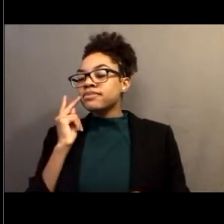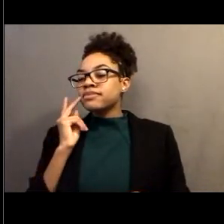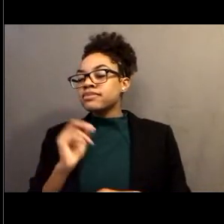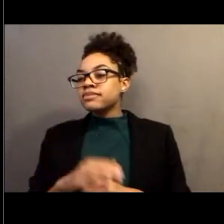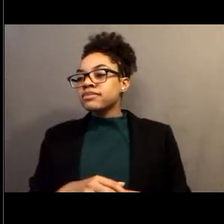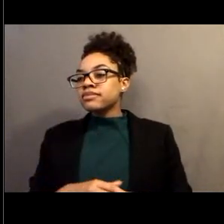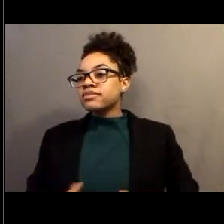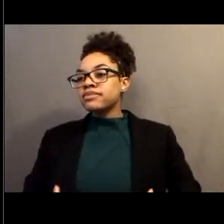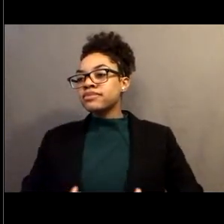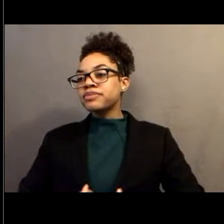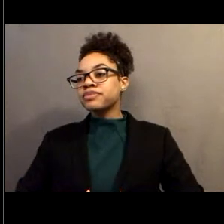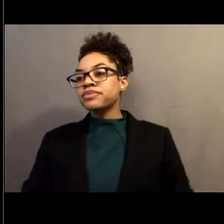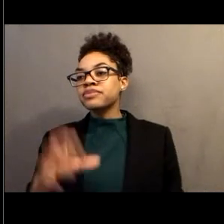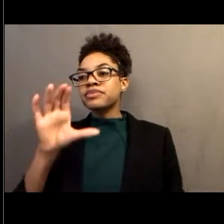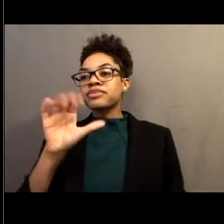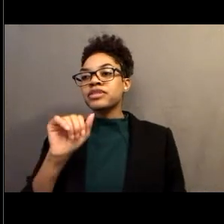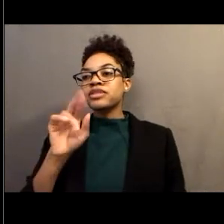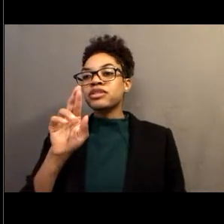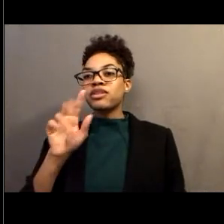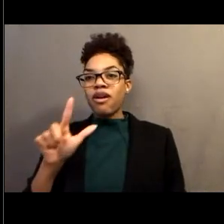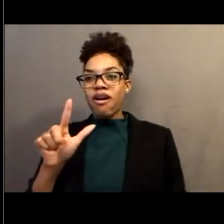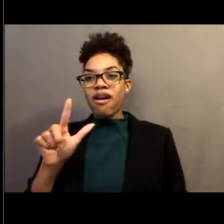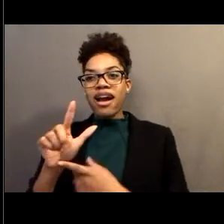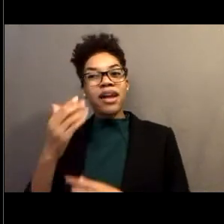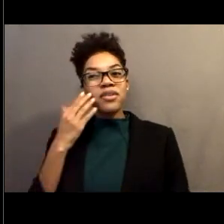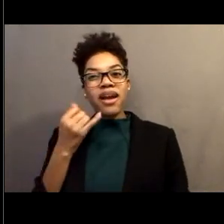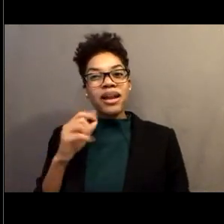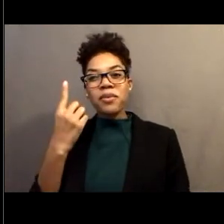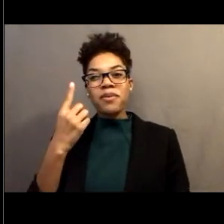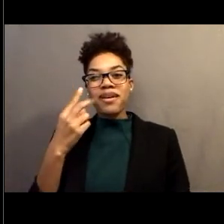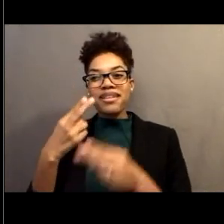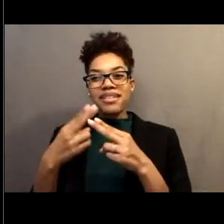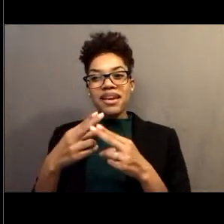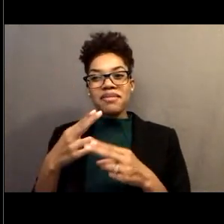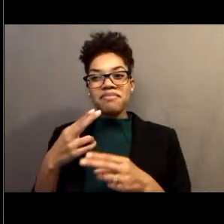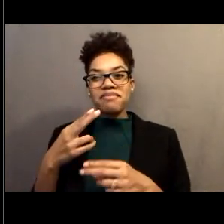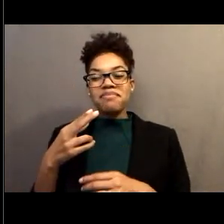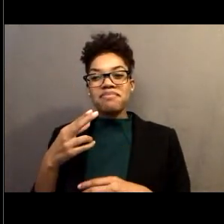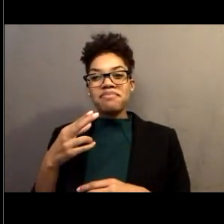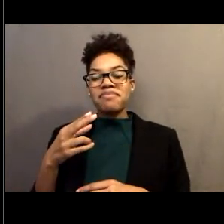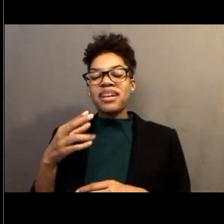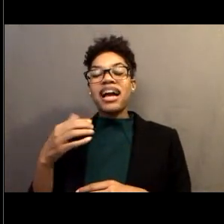Carl, I don't know any eight-year-olds named Carl. So I'm going to say that this might be a grownup asking this question.